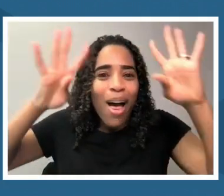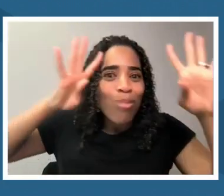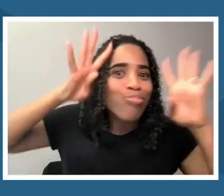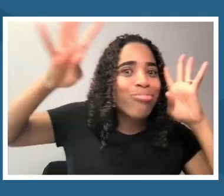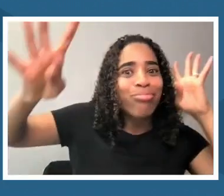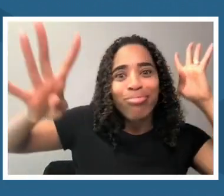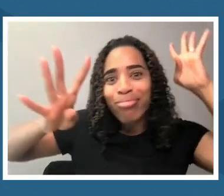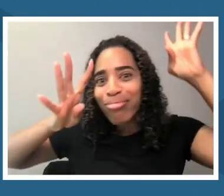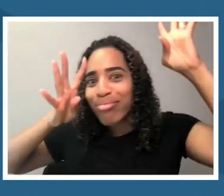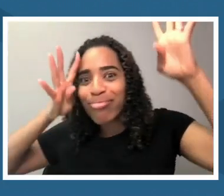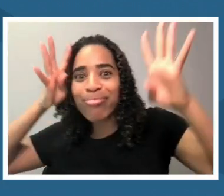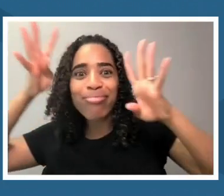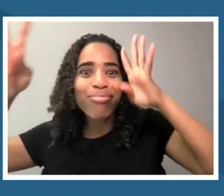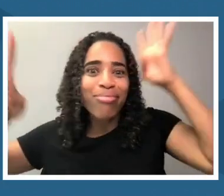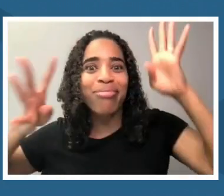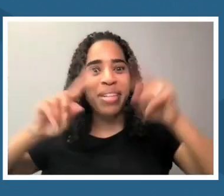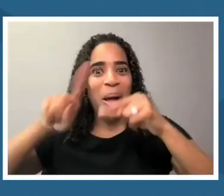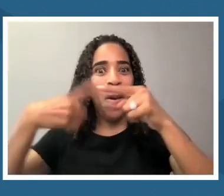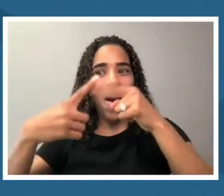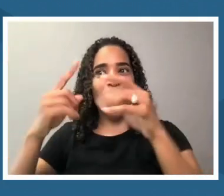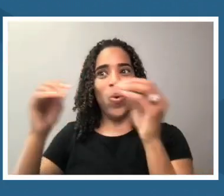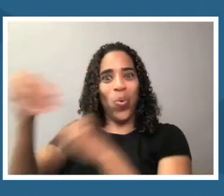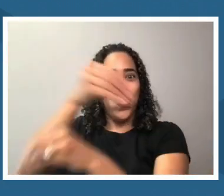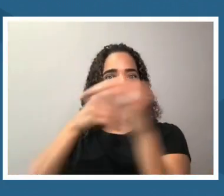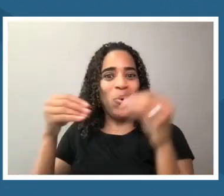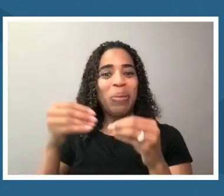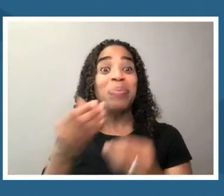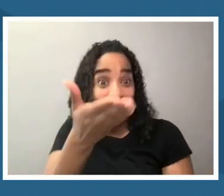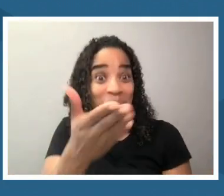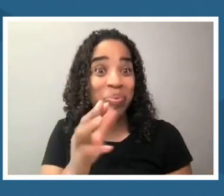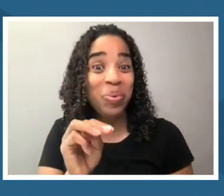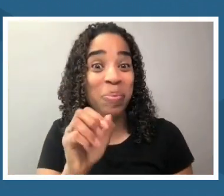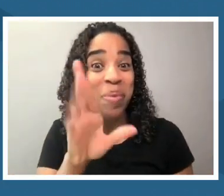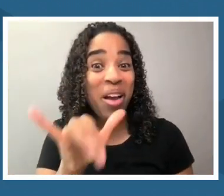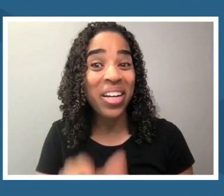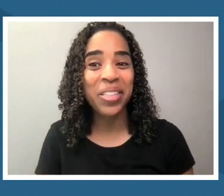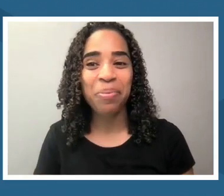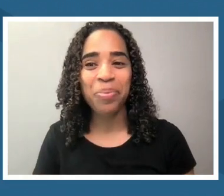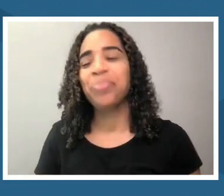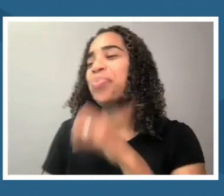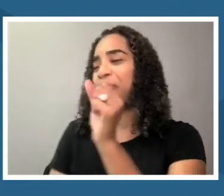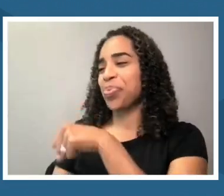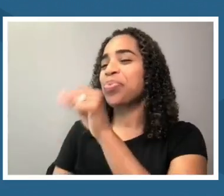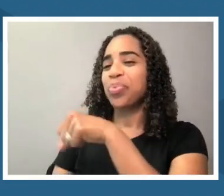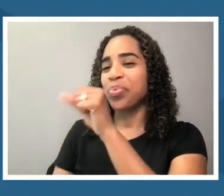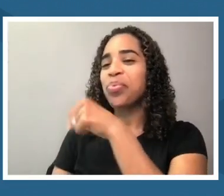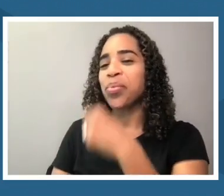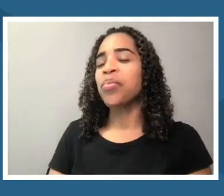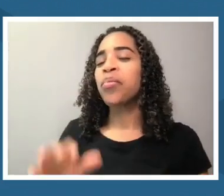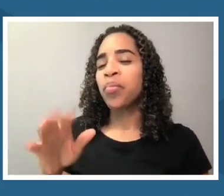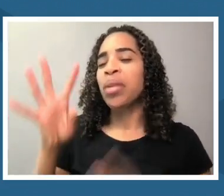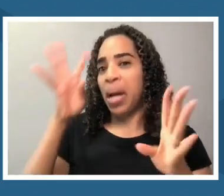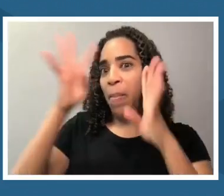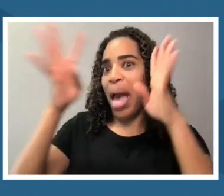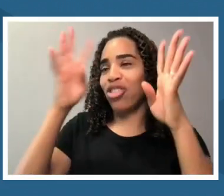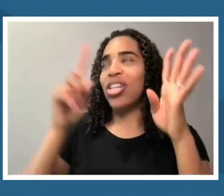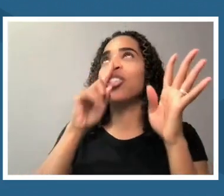diving in and diving deep what about you mary yeah and imagination is definitely right key